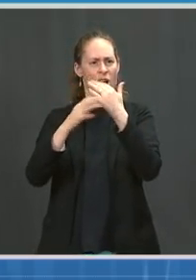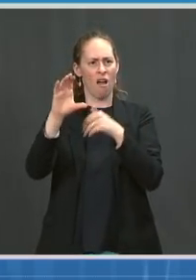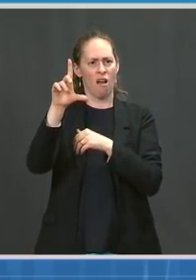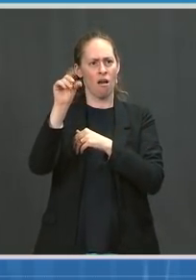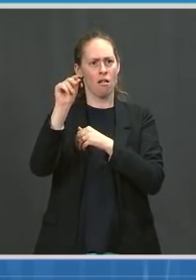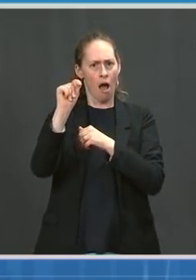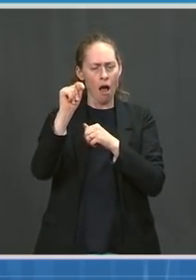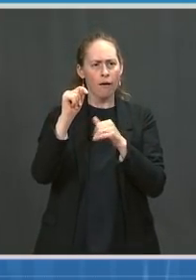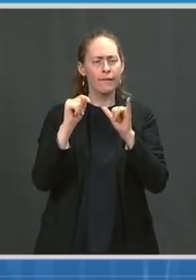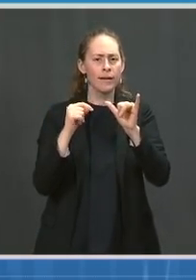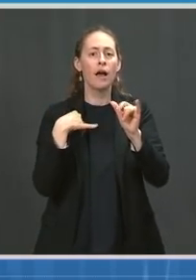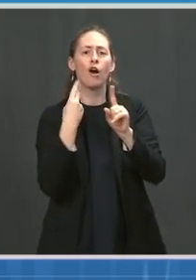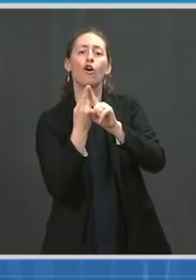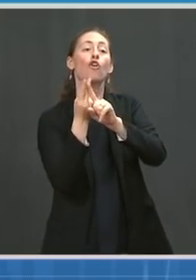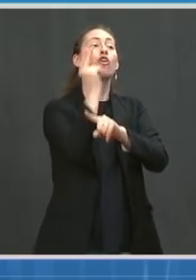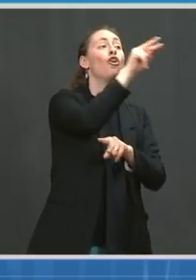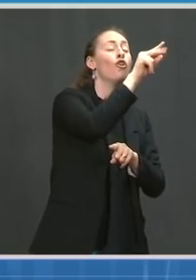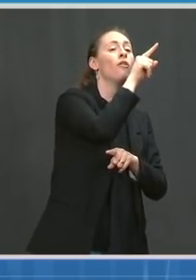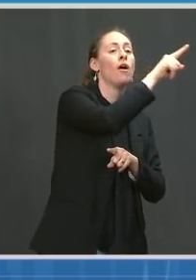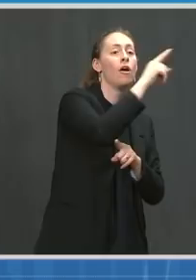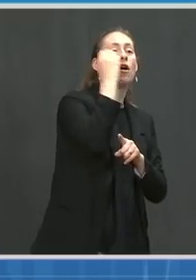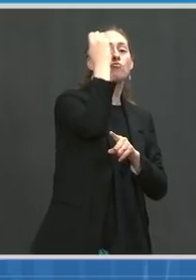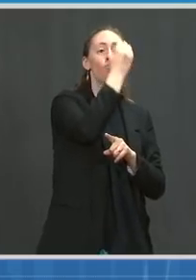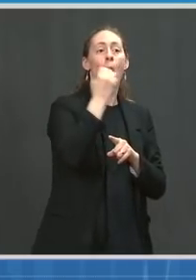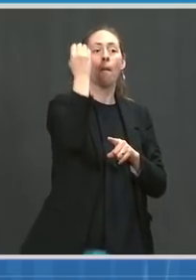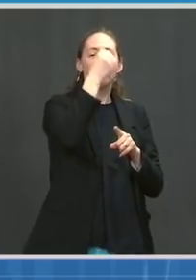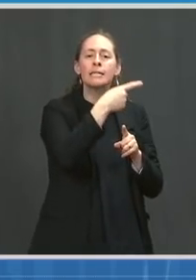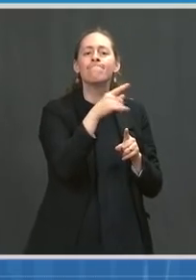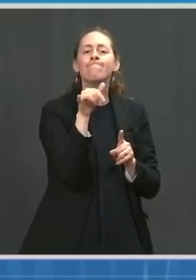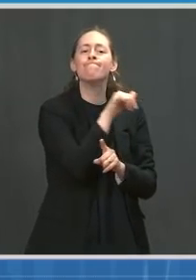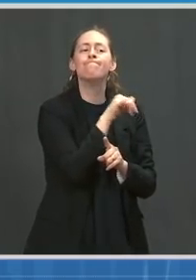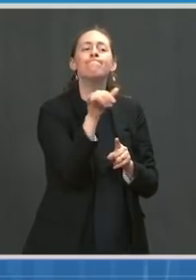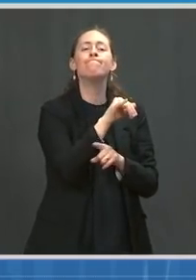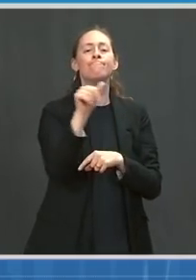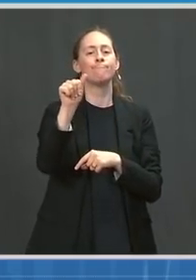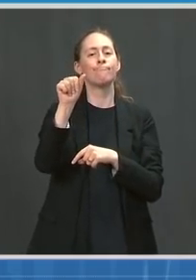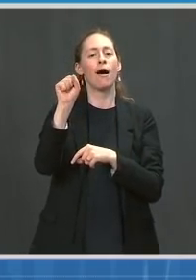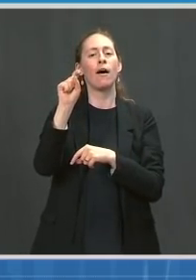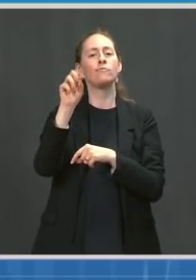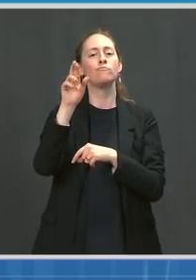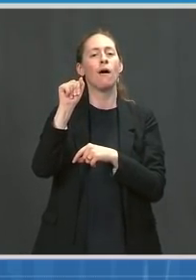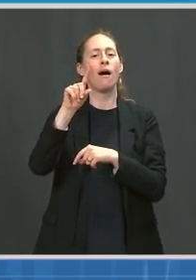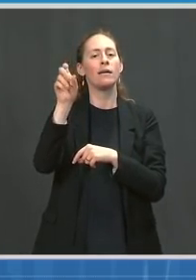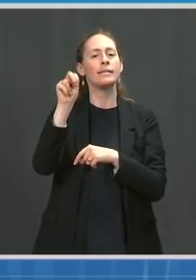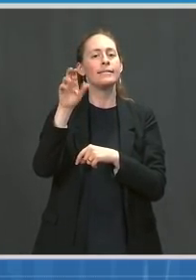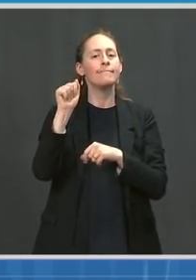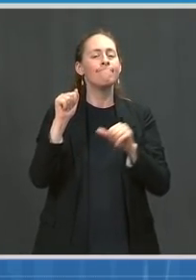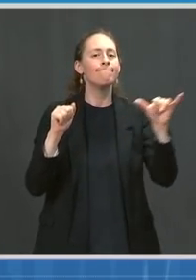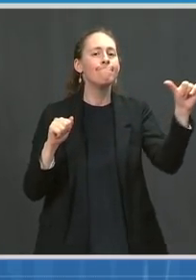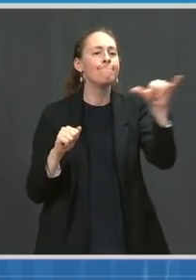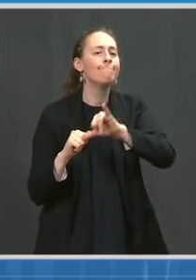with the AstraZeneca vaccine. In the European cases, both men and women presented with the blood clots,